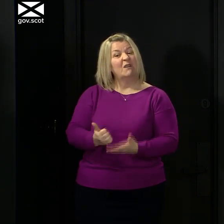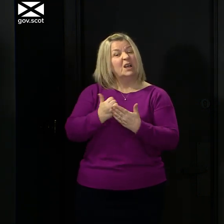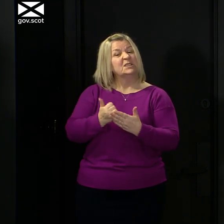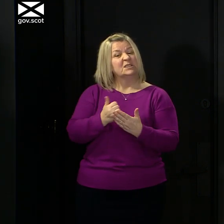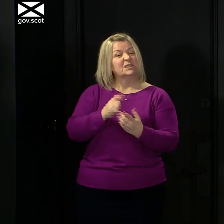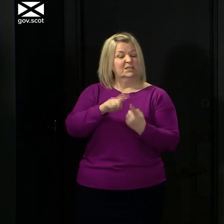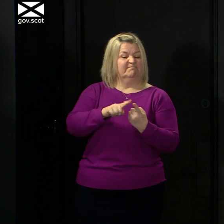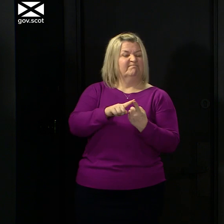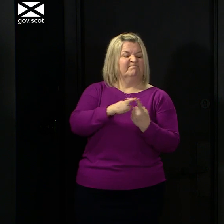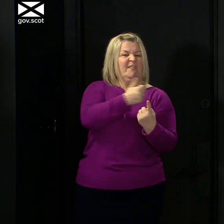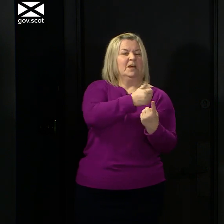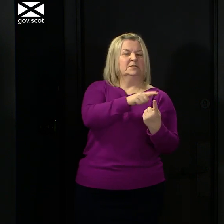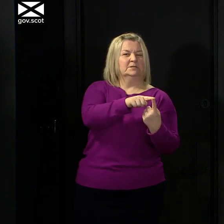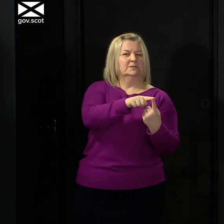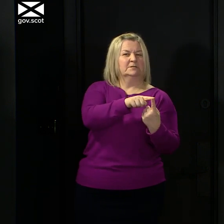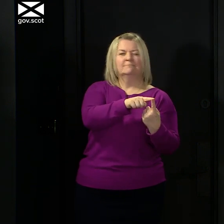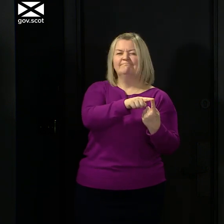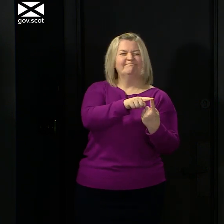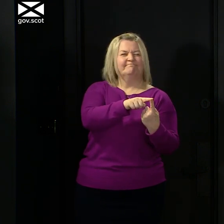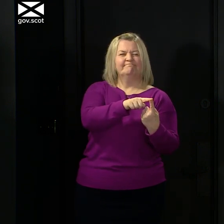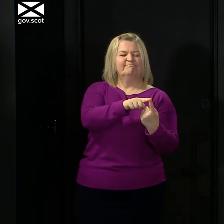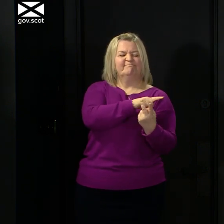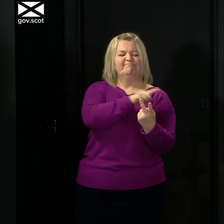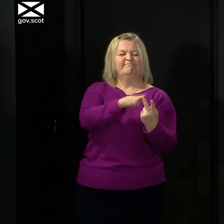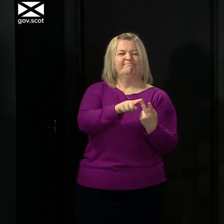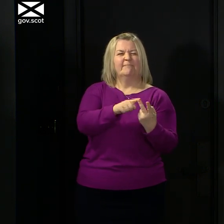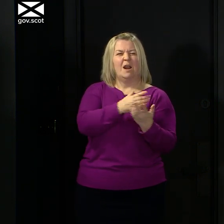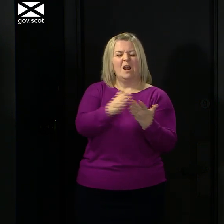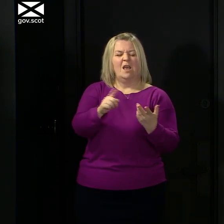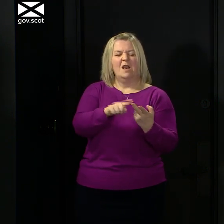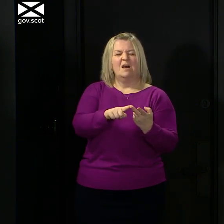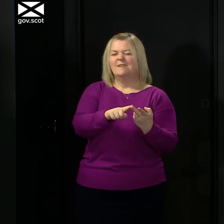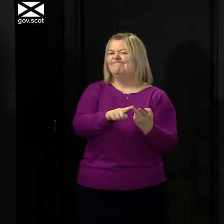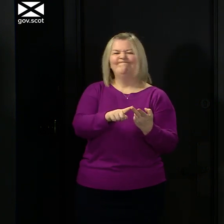to me as the day developed that that would be a risk to the public messaging. So these